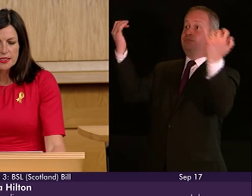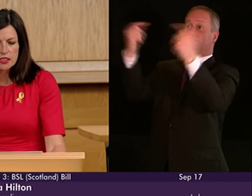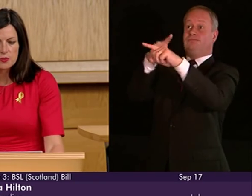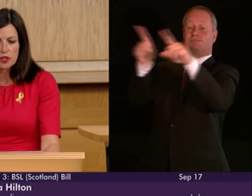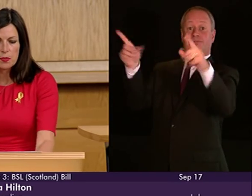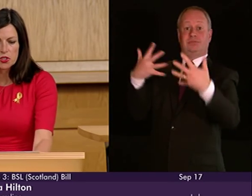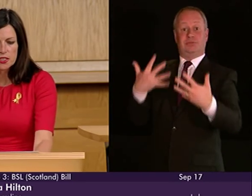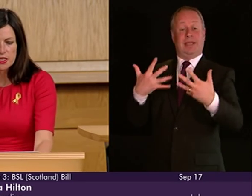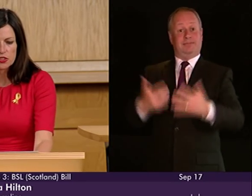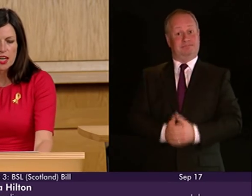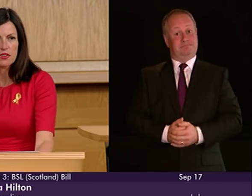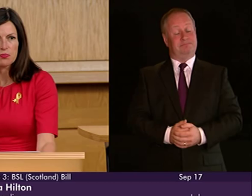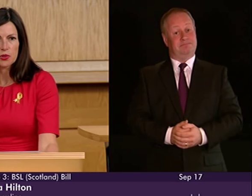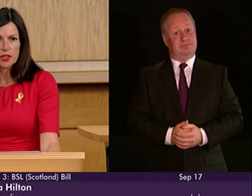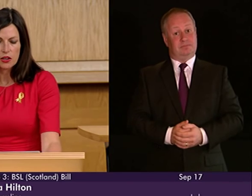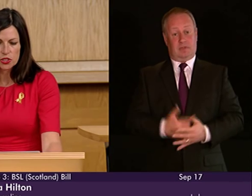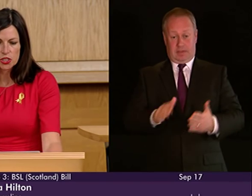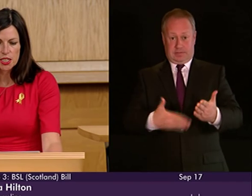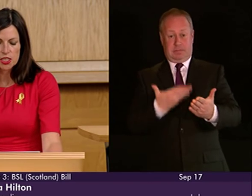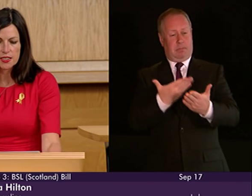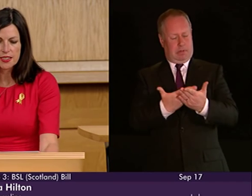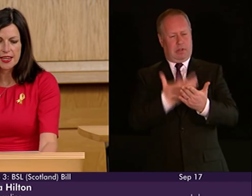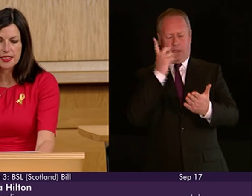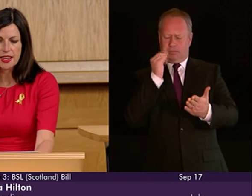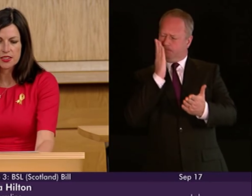The bill presents us with an opportunity to drive an important culture change in society’s